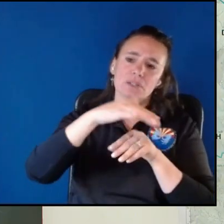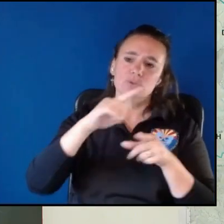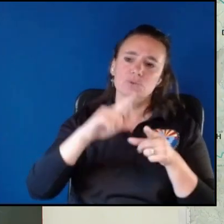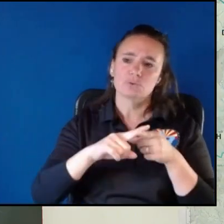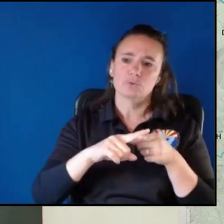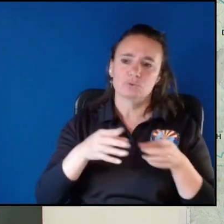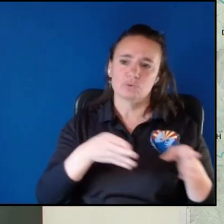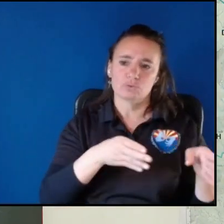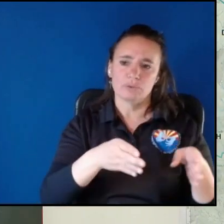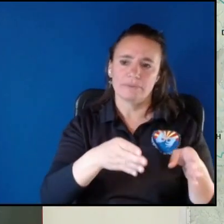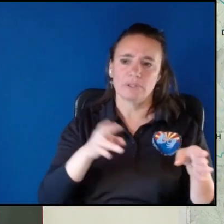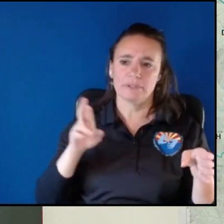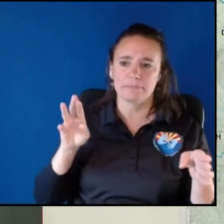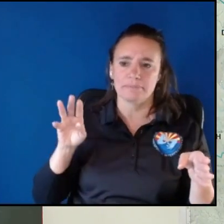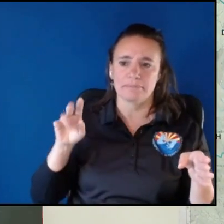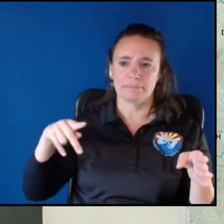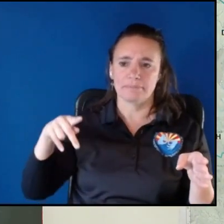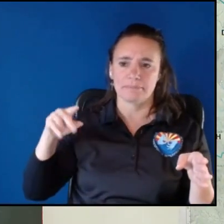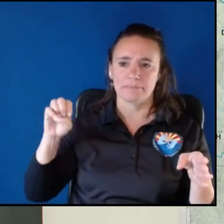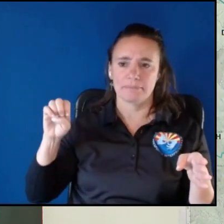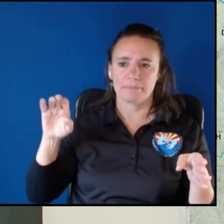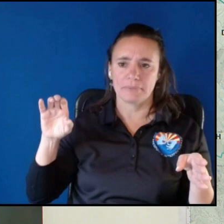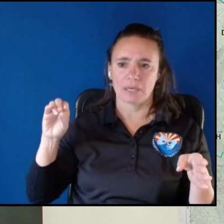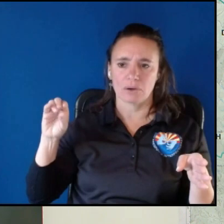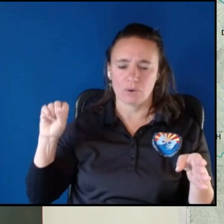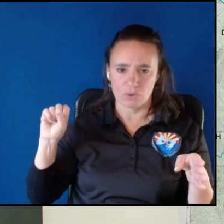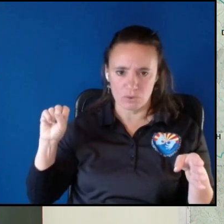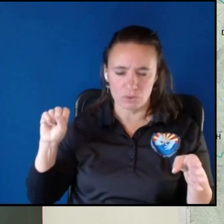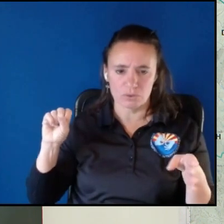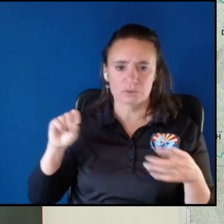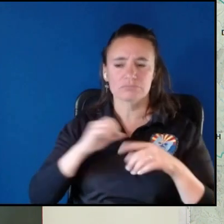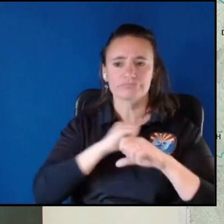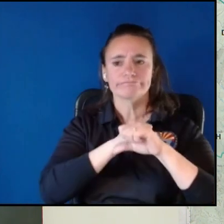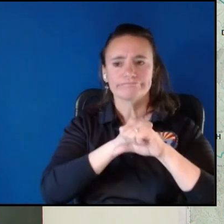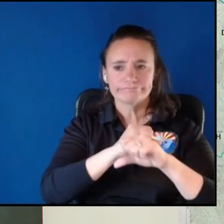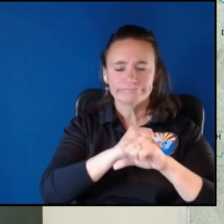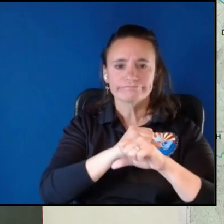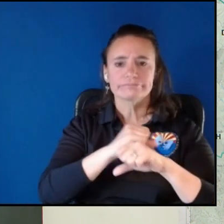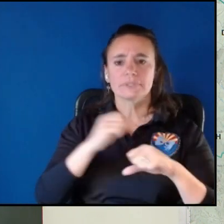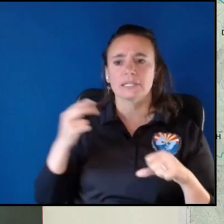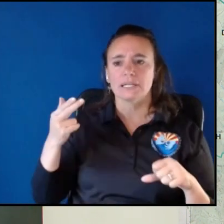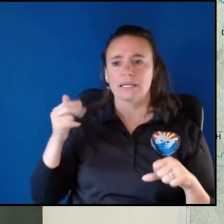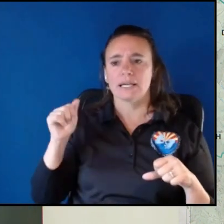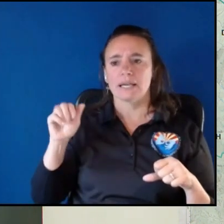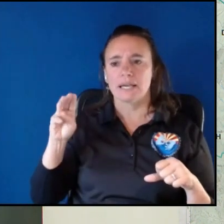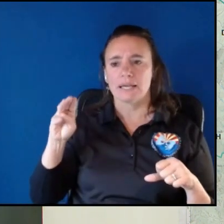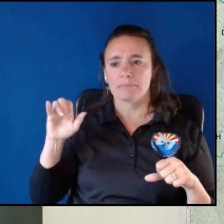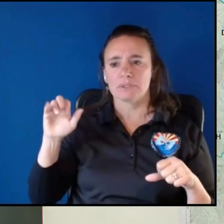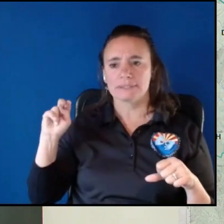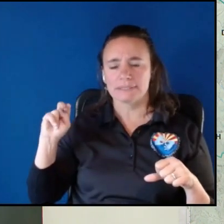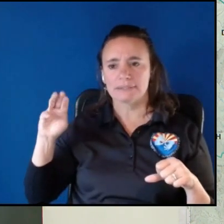protecting the Hamilton Mesa, the watershed and the Pecos River on the west side of the Hamilton Mesa.